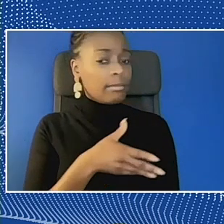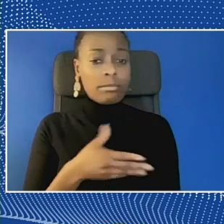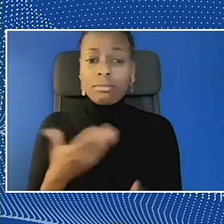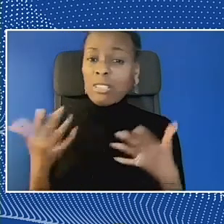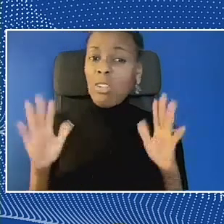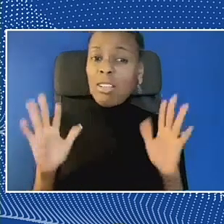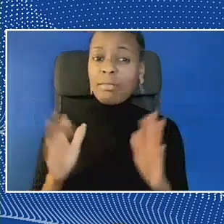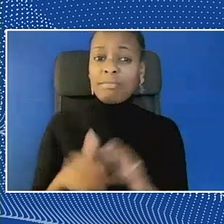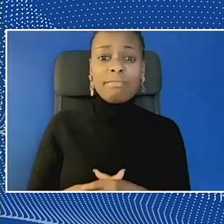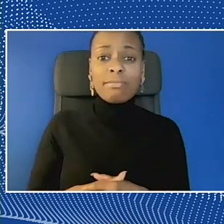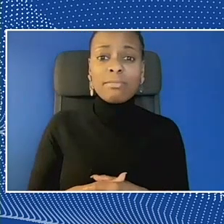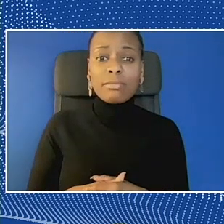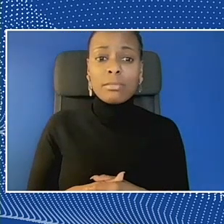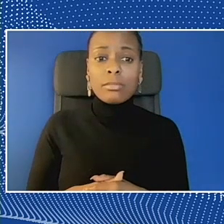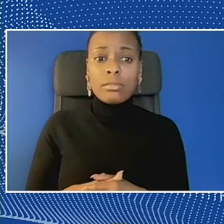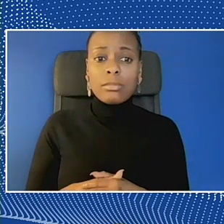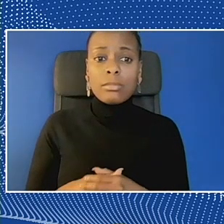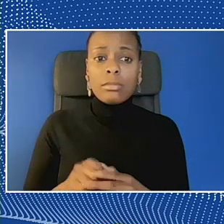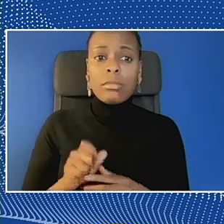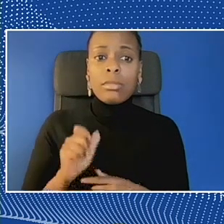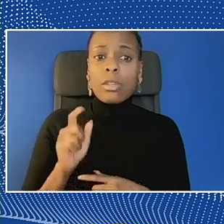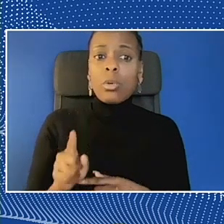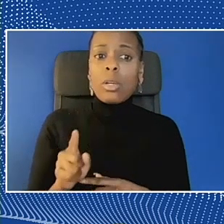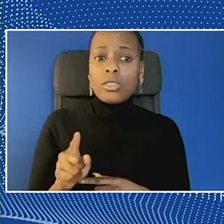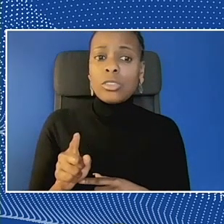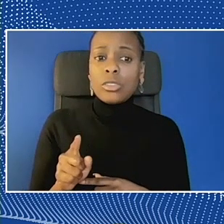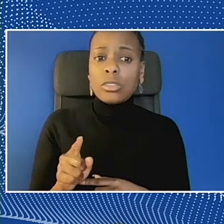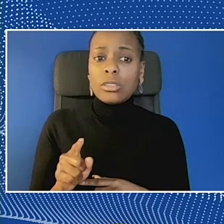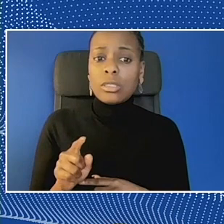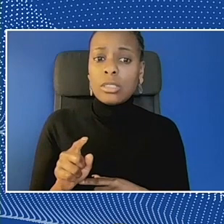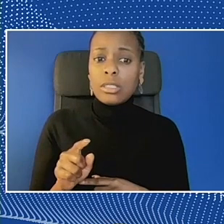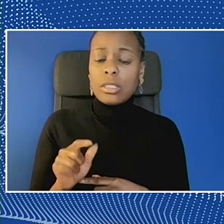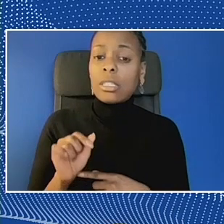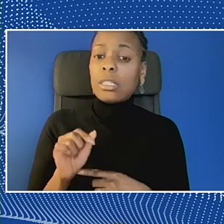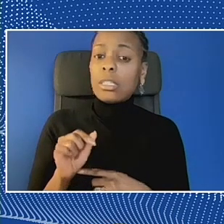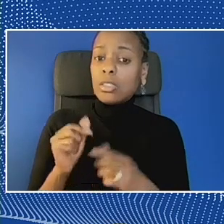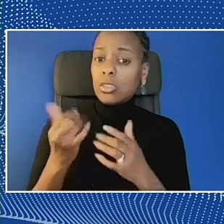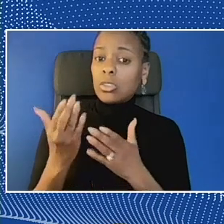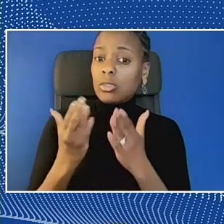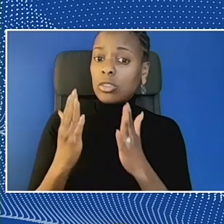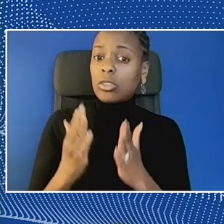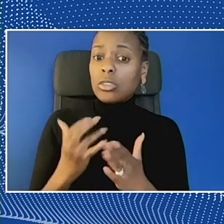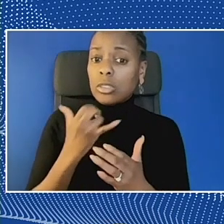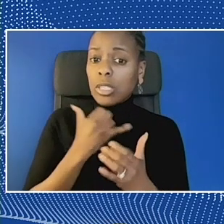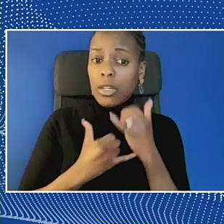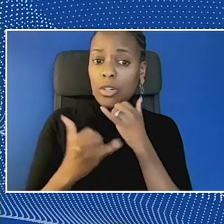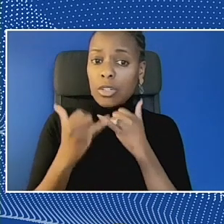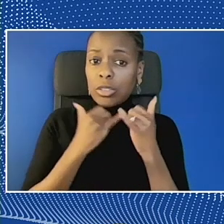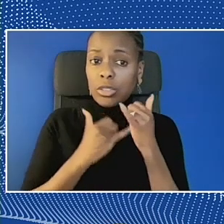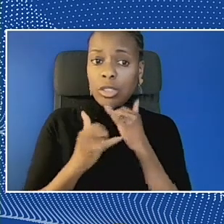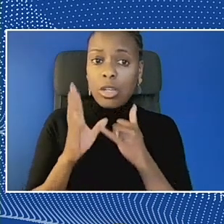Really, the question is, is the servicer error going to be the burden of proof onto the borrower?